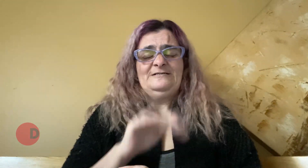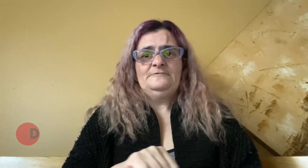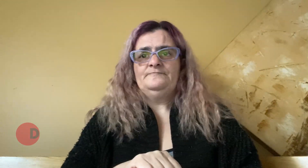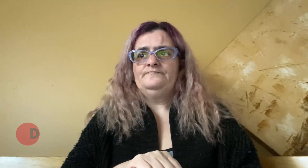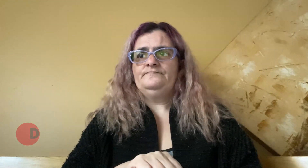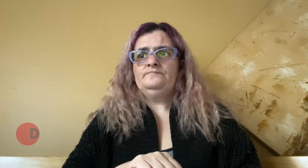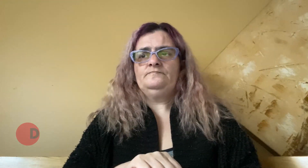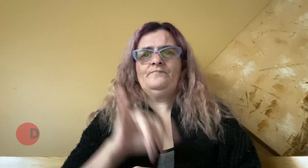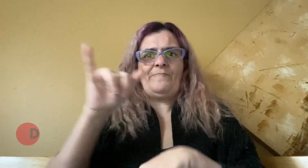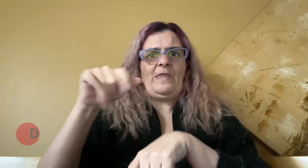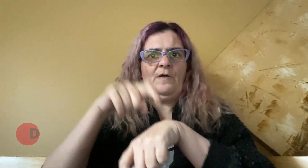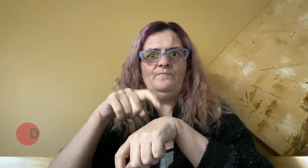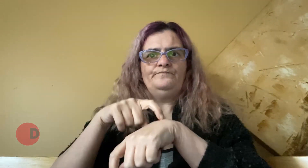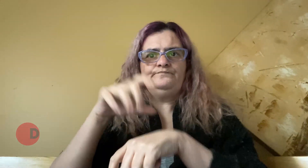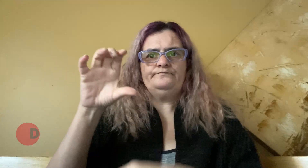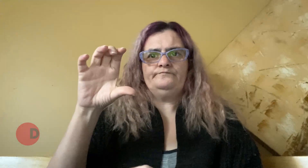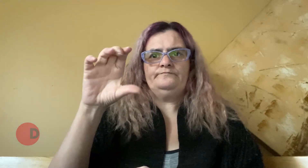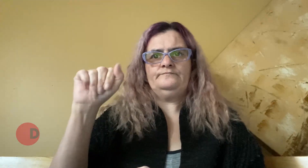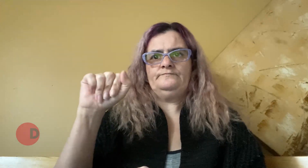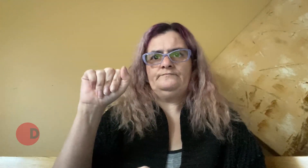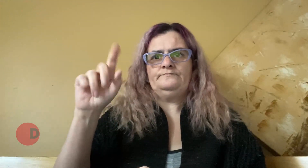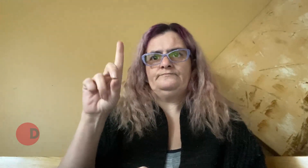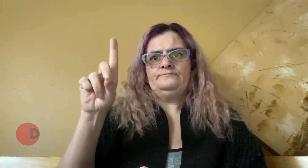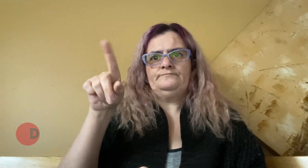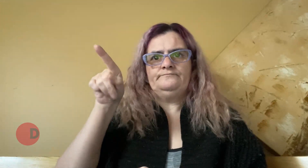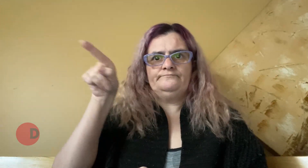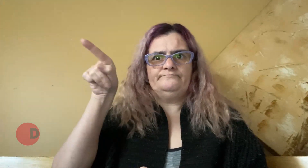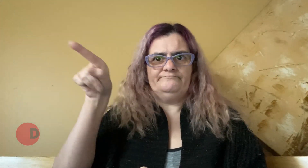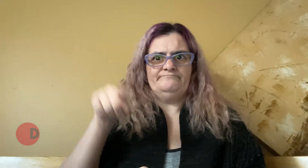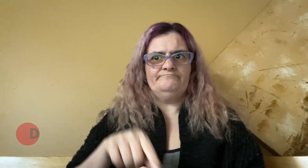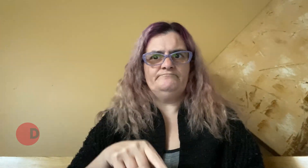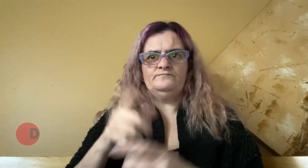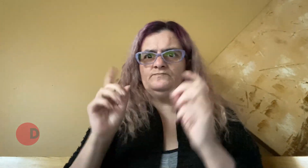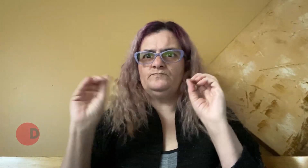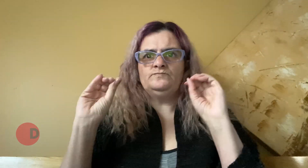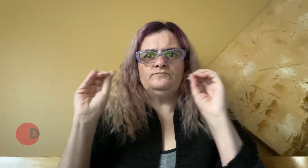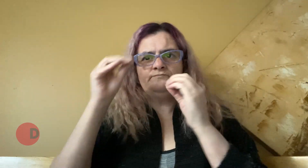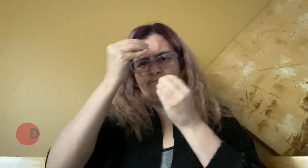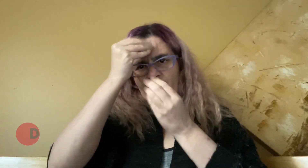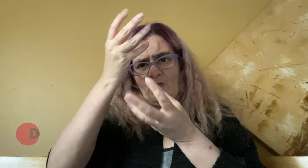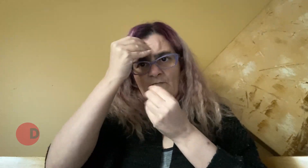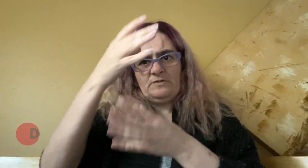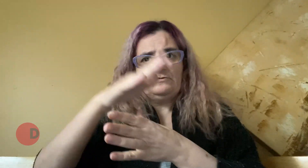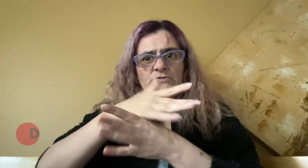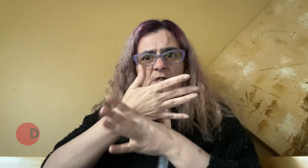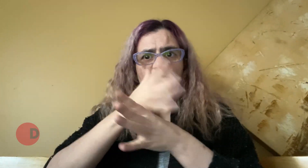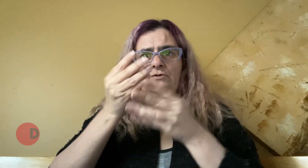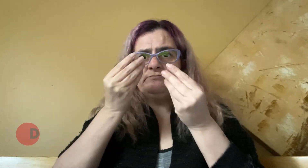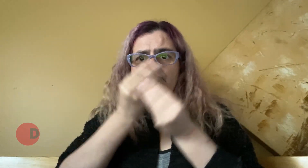CAD was not sharing information or sending newsletters about what